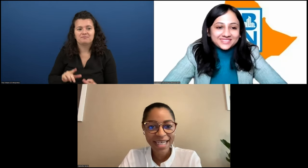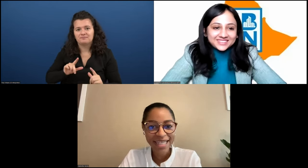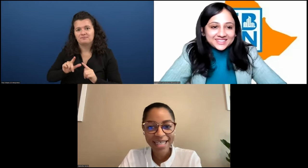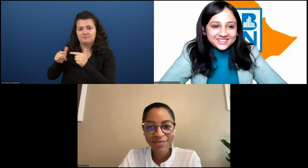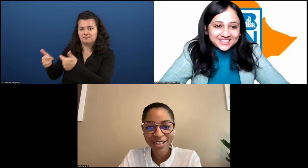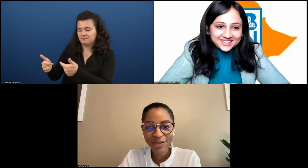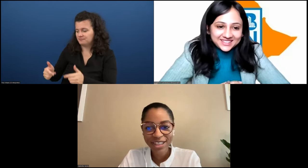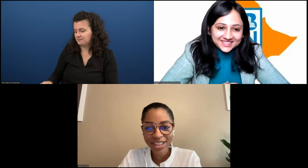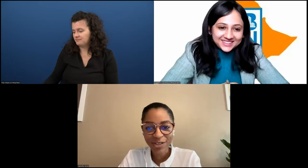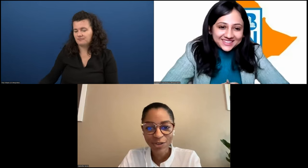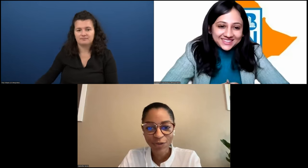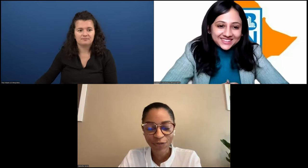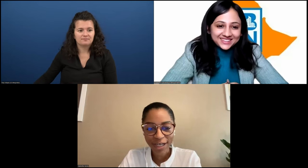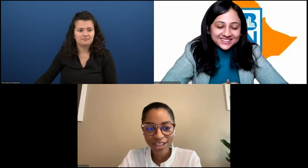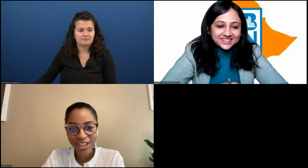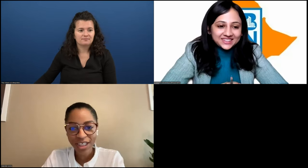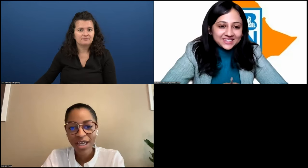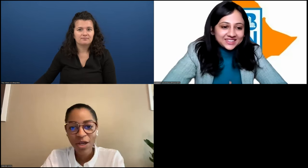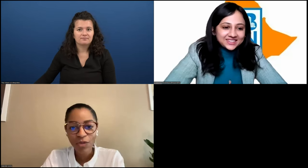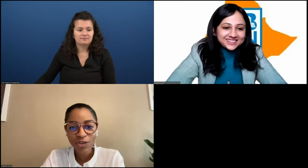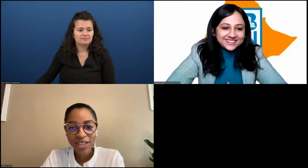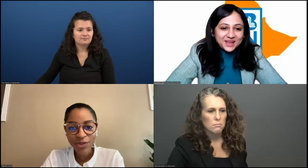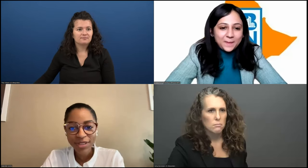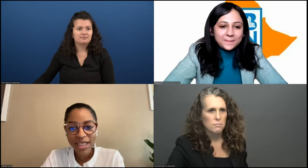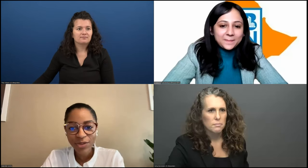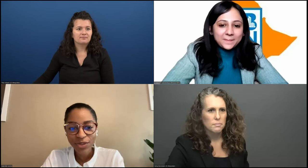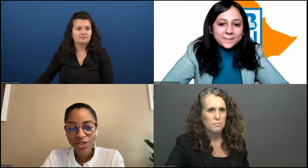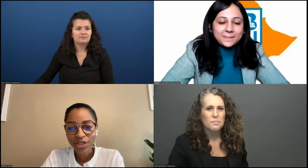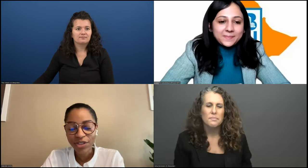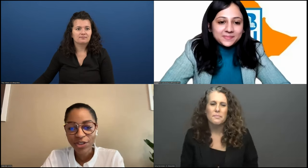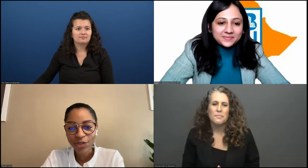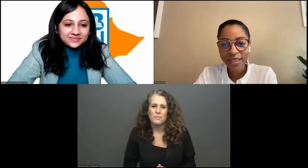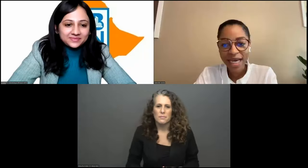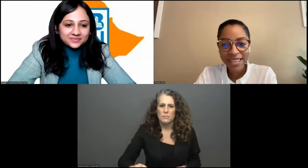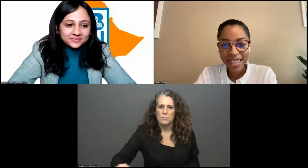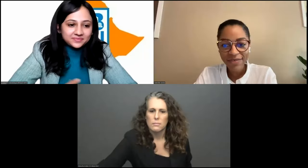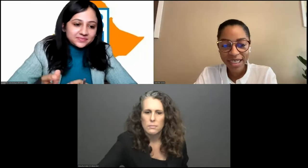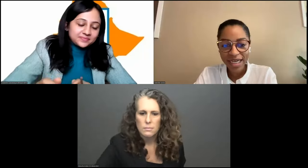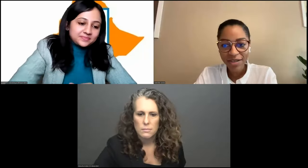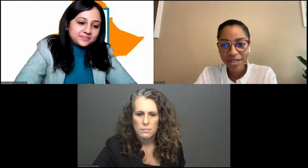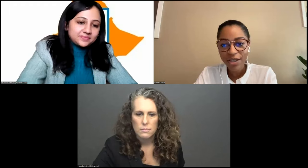and let me switch now to French bozo add to that too risky Angel every lap concert thought